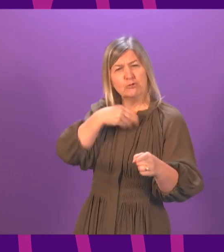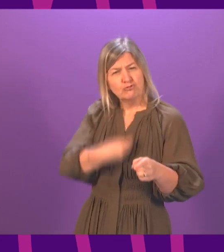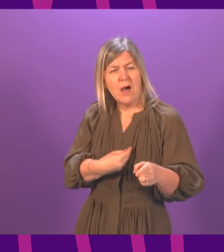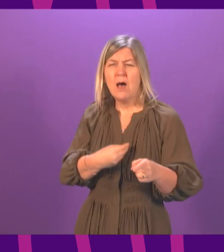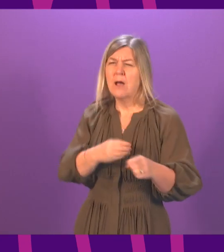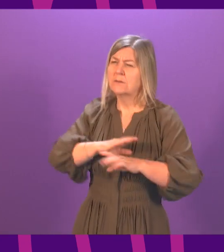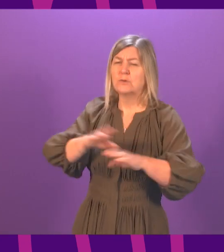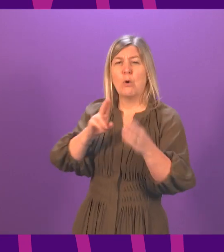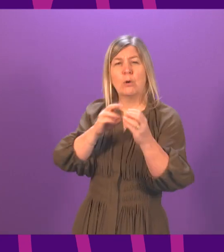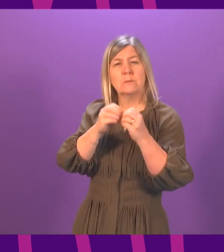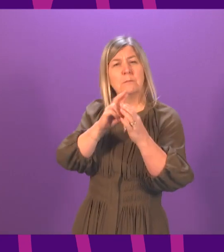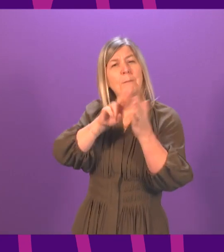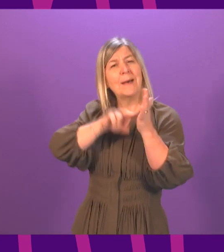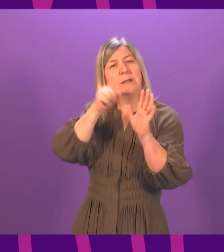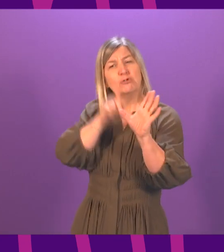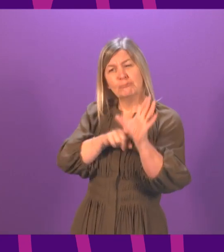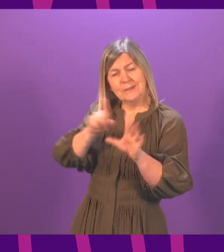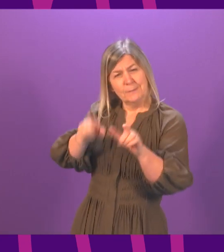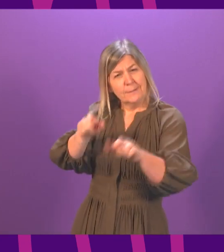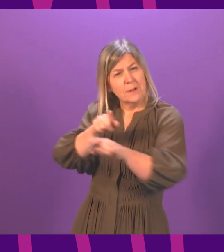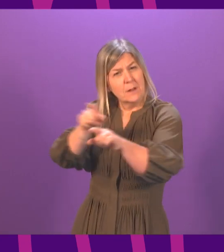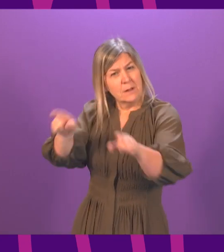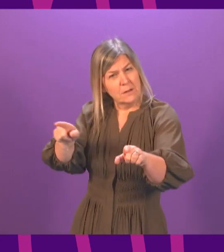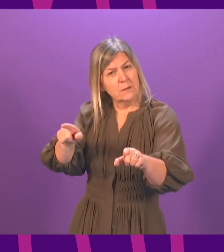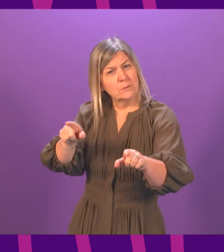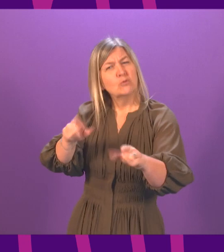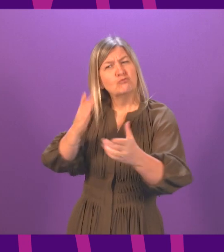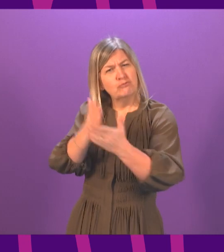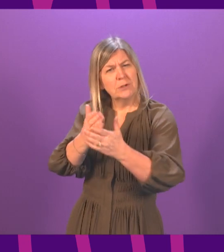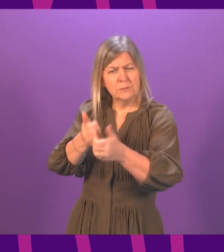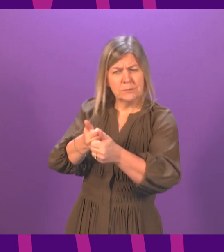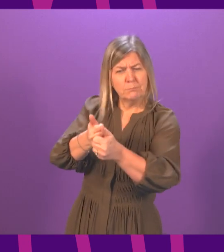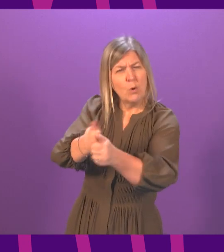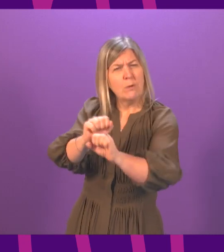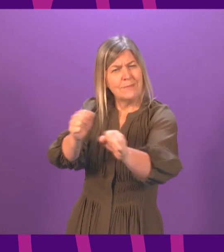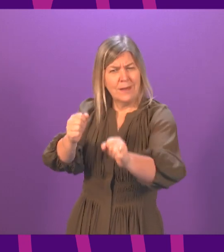to improve their healthcare and to uphold their rights were broken, and that transphobia in